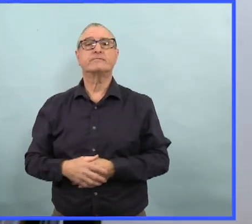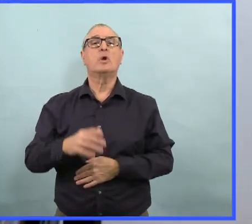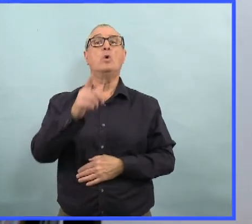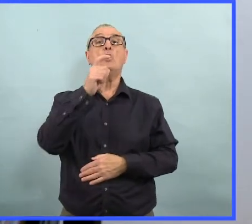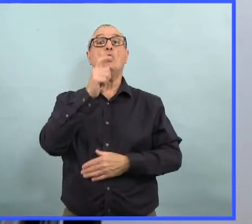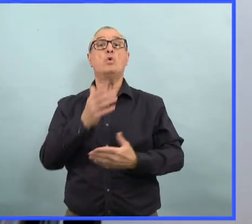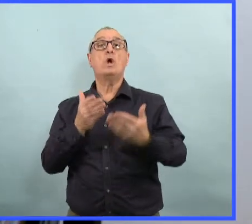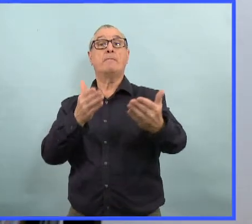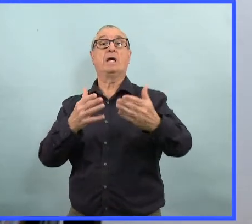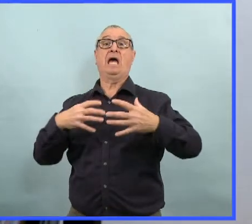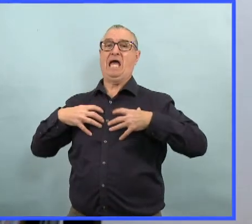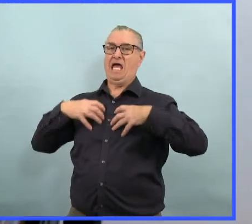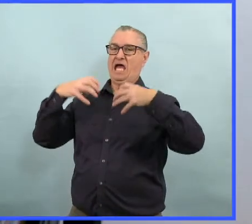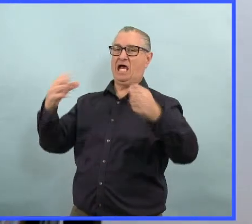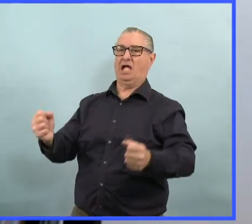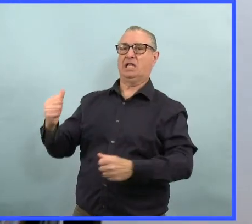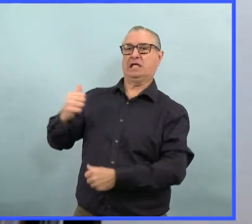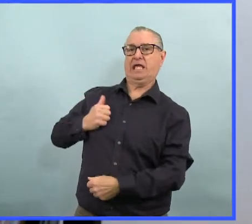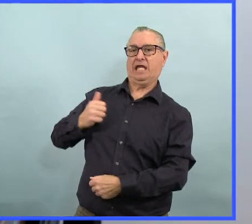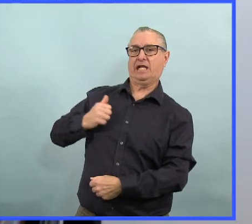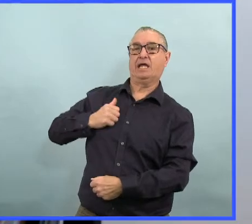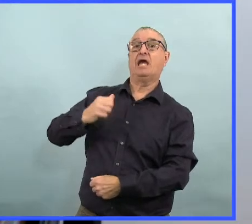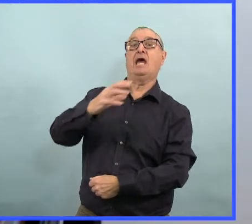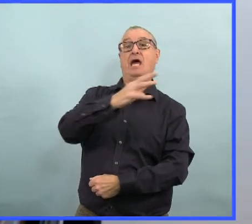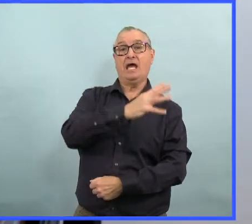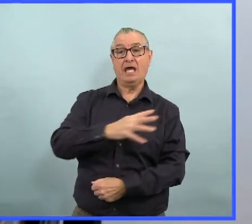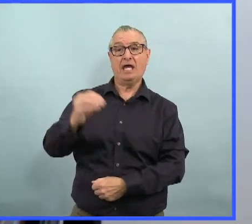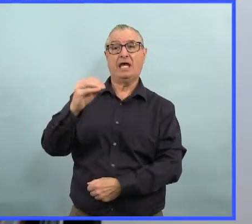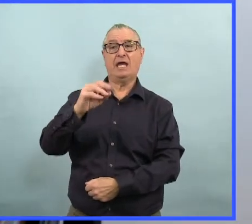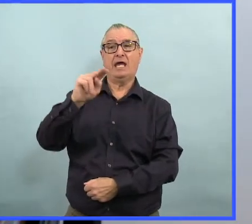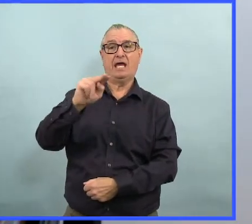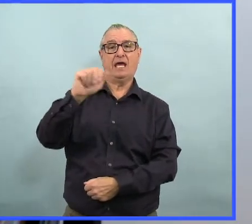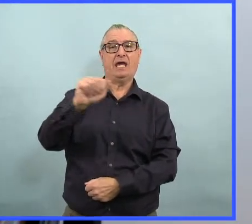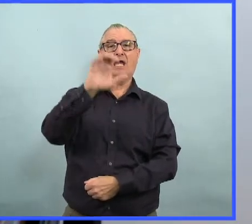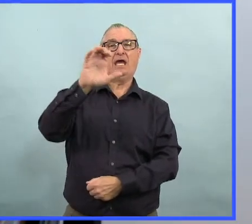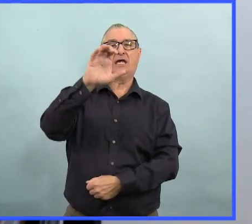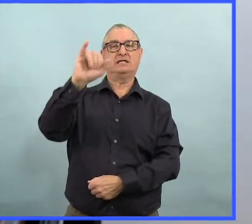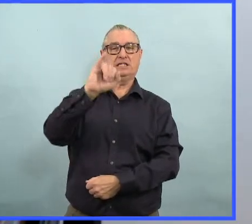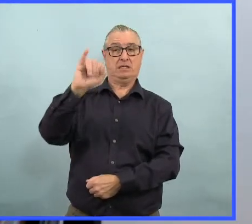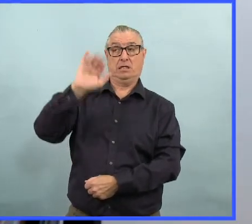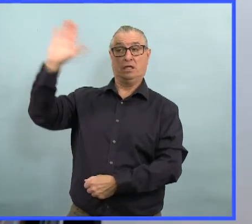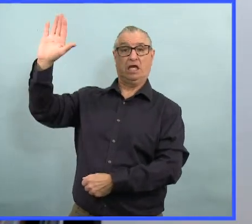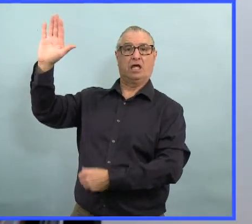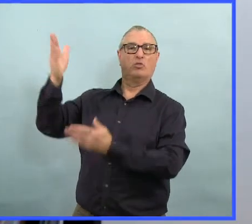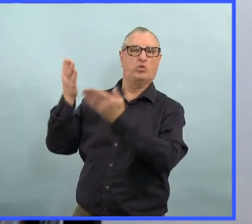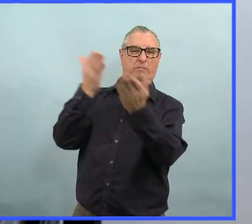and public health that the second dose be administered and both nasty and manitoba's